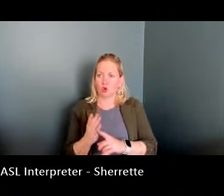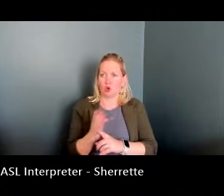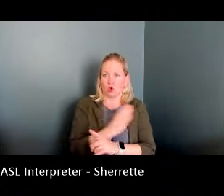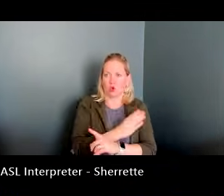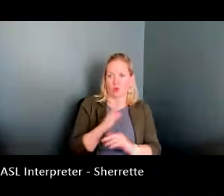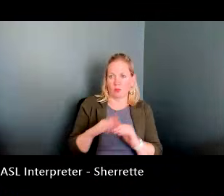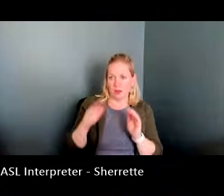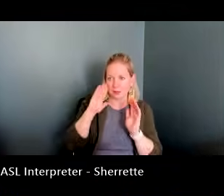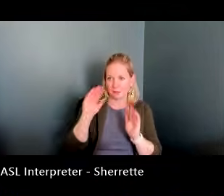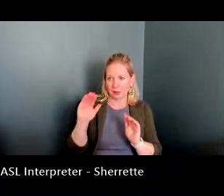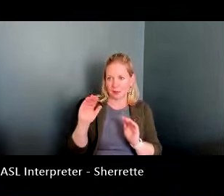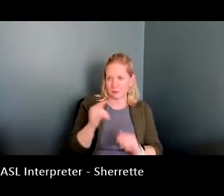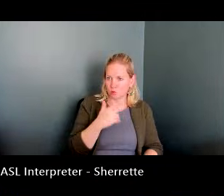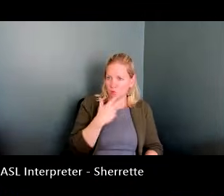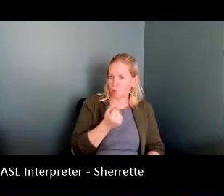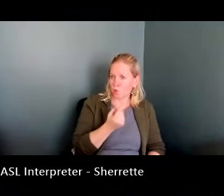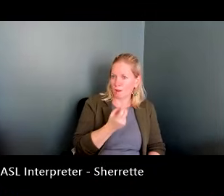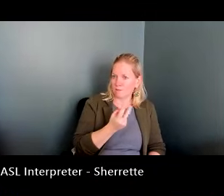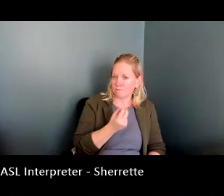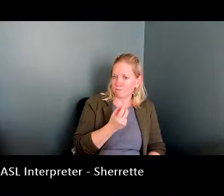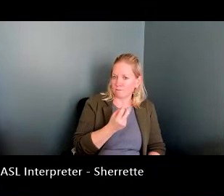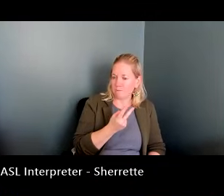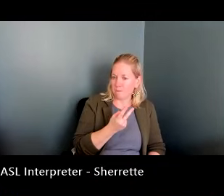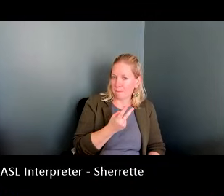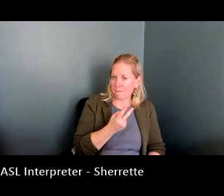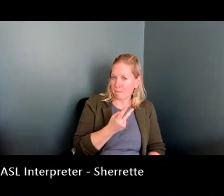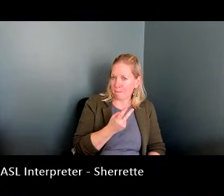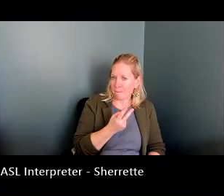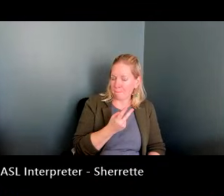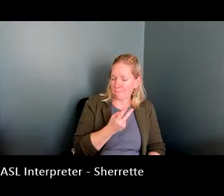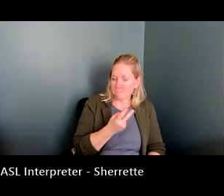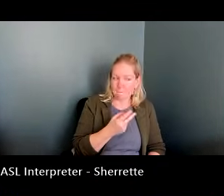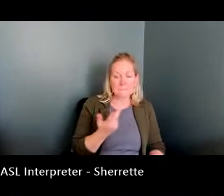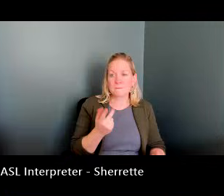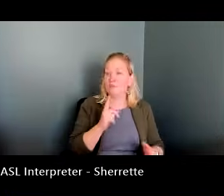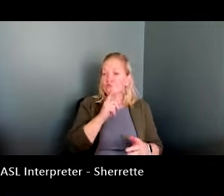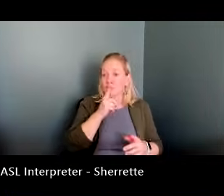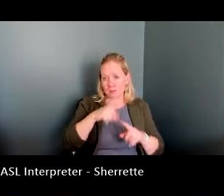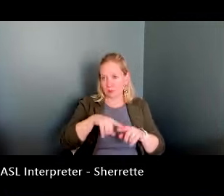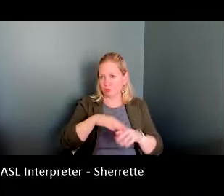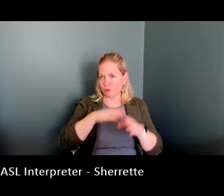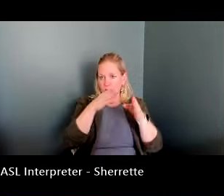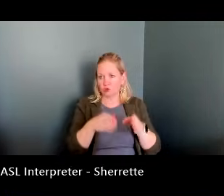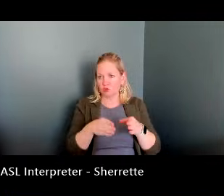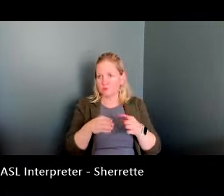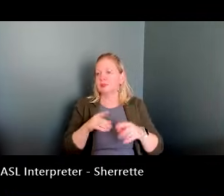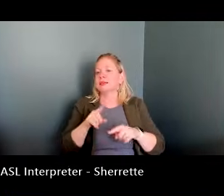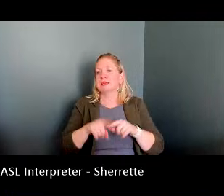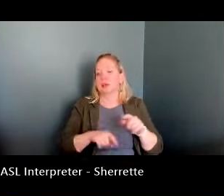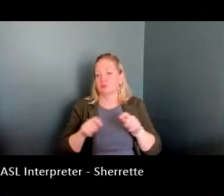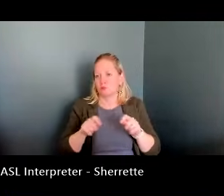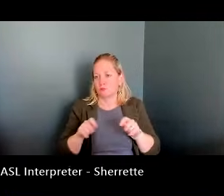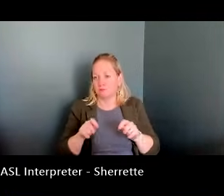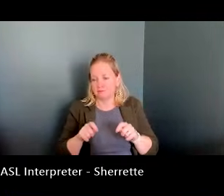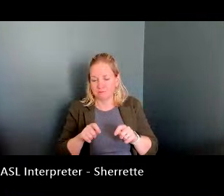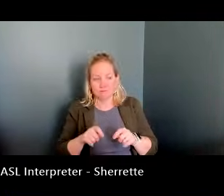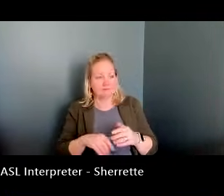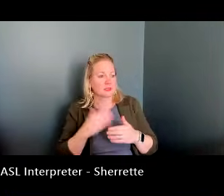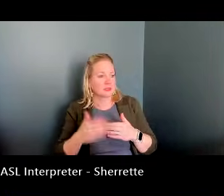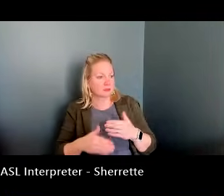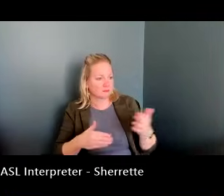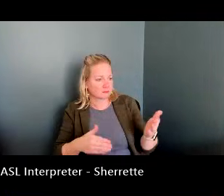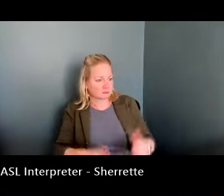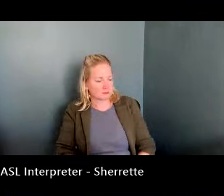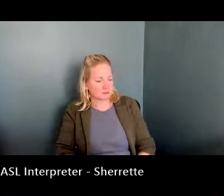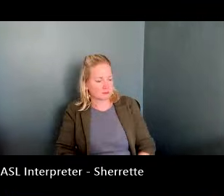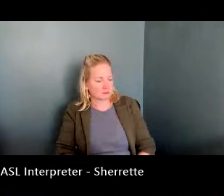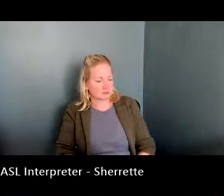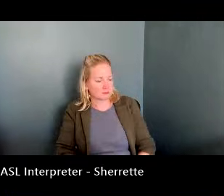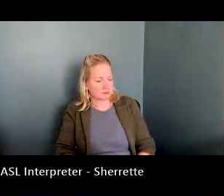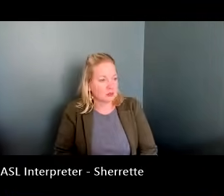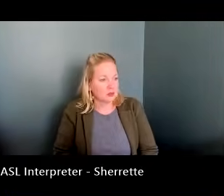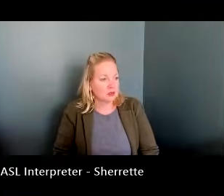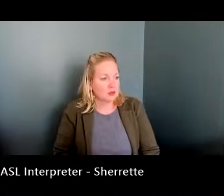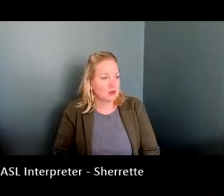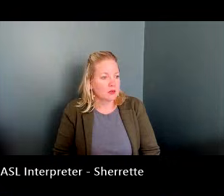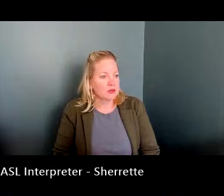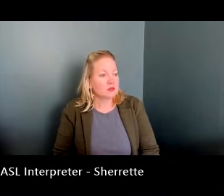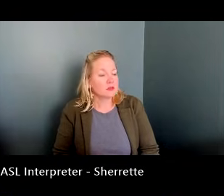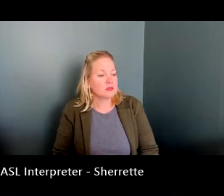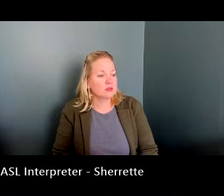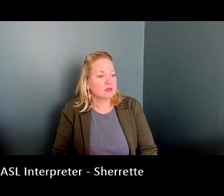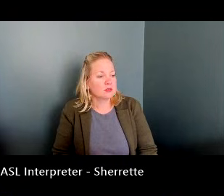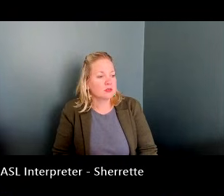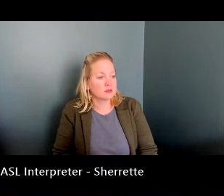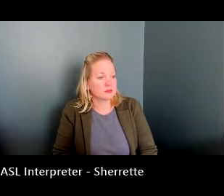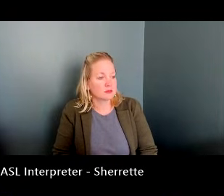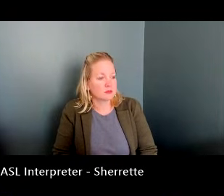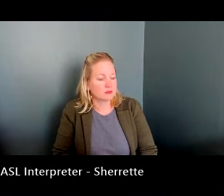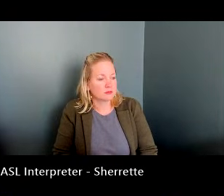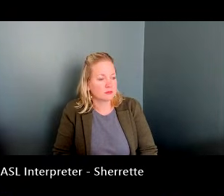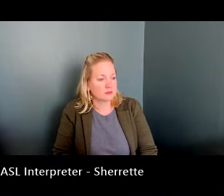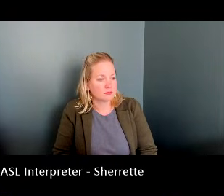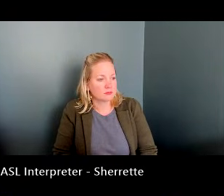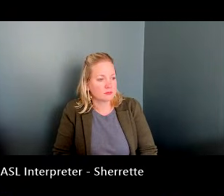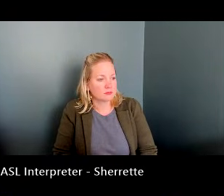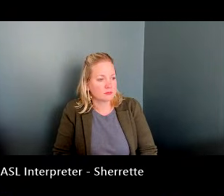at the age of 12. This is just an individual thing, and we can't control it. Next slide.